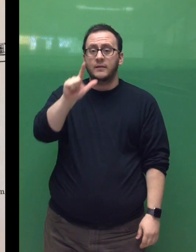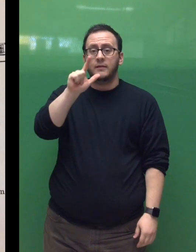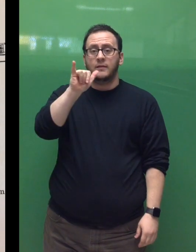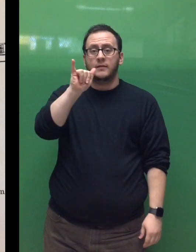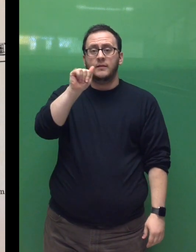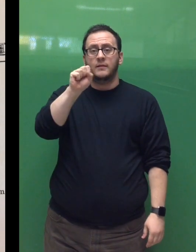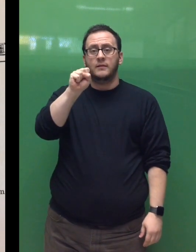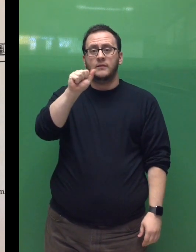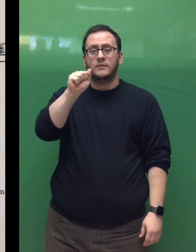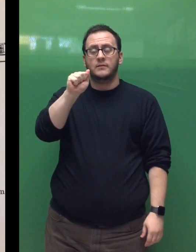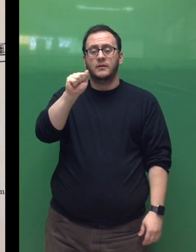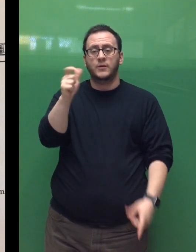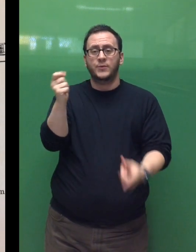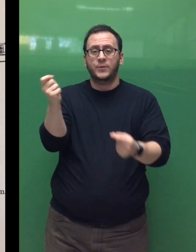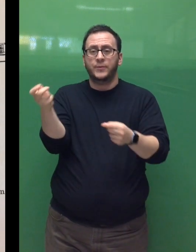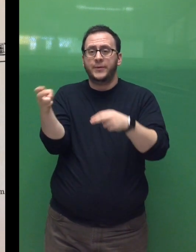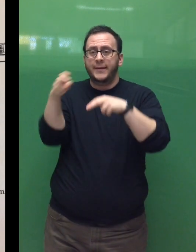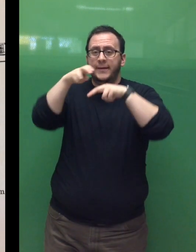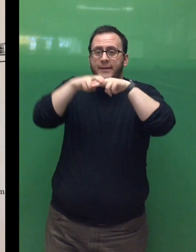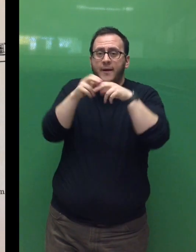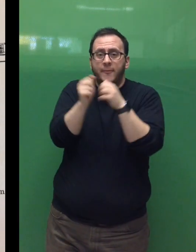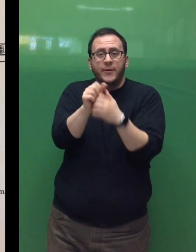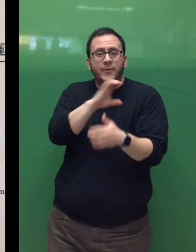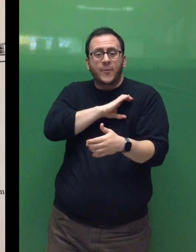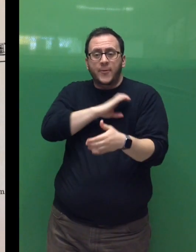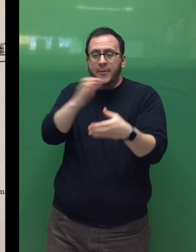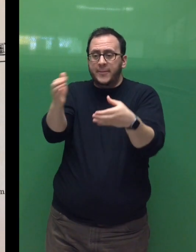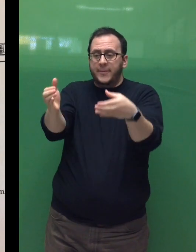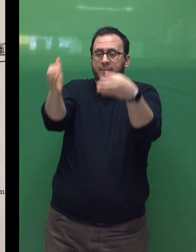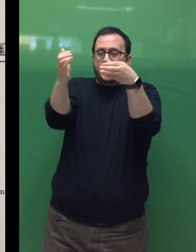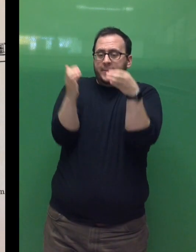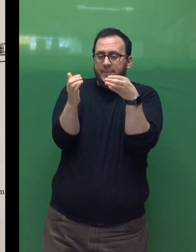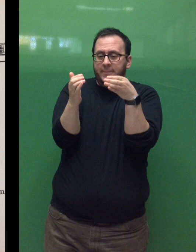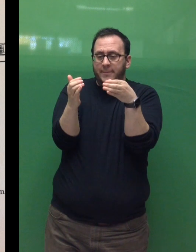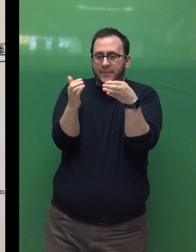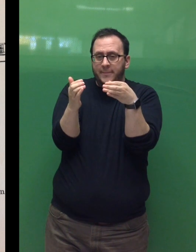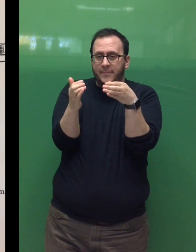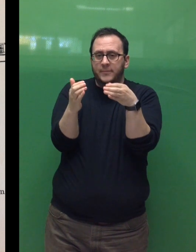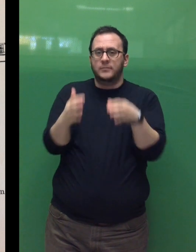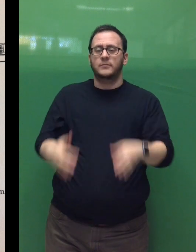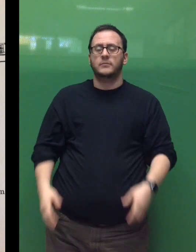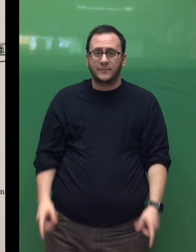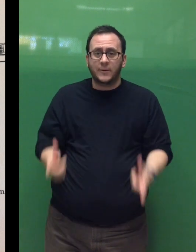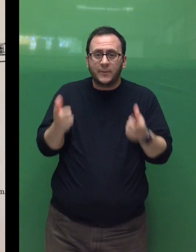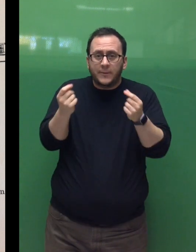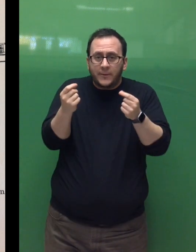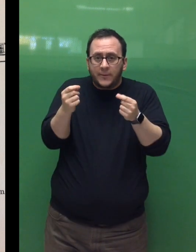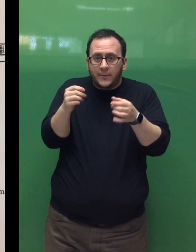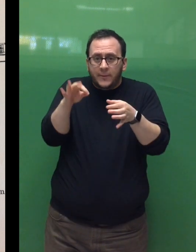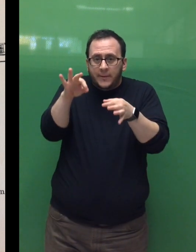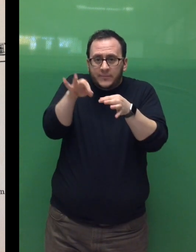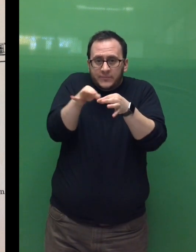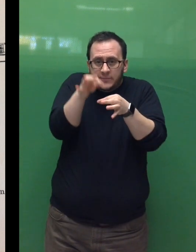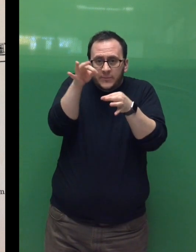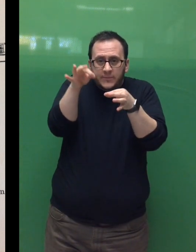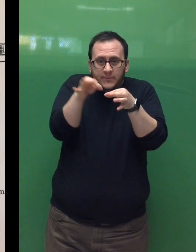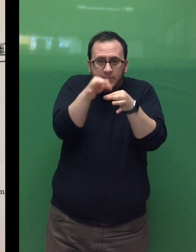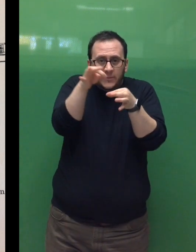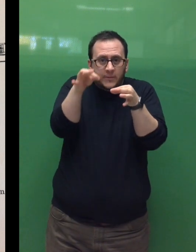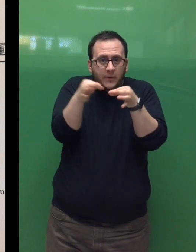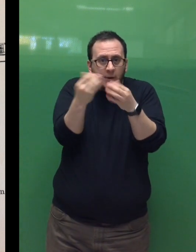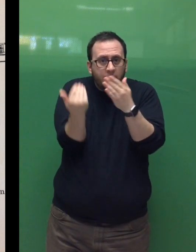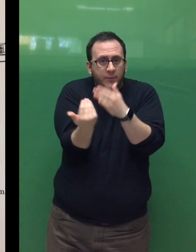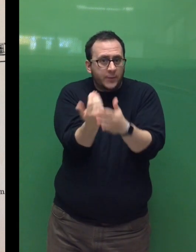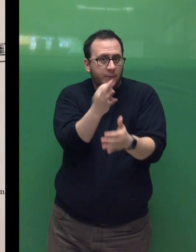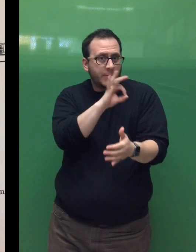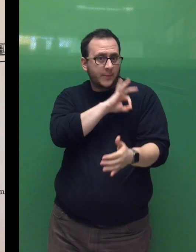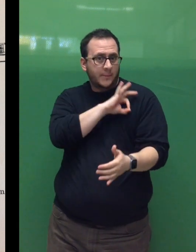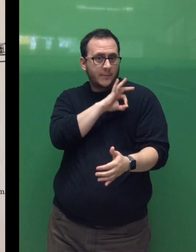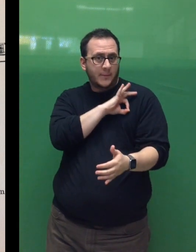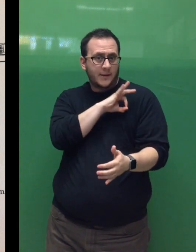Lisa sat down with Corduroy on her lap and began to sew a b tton on his overalls.